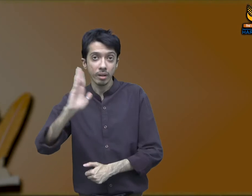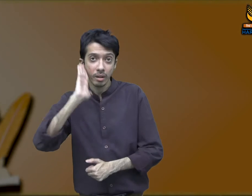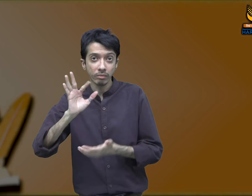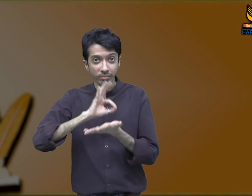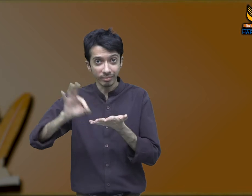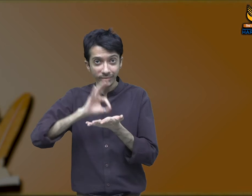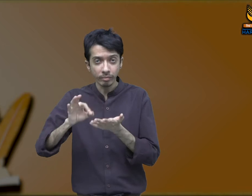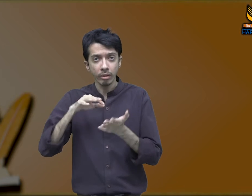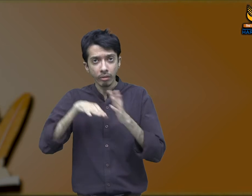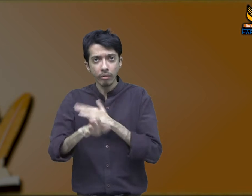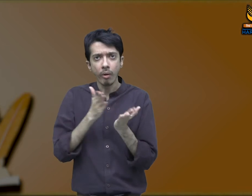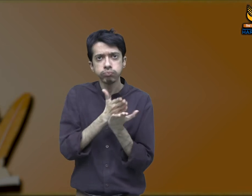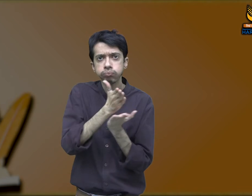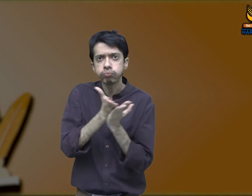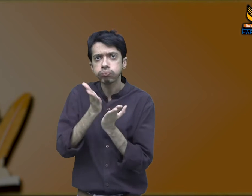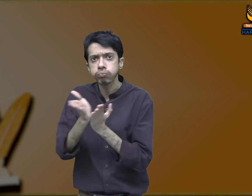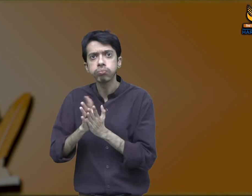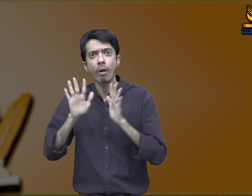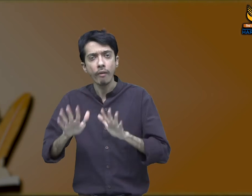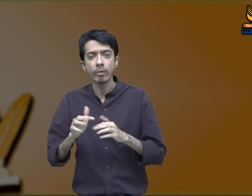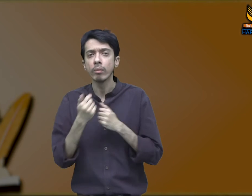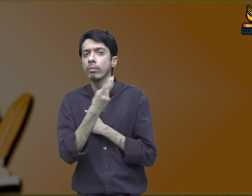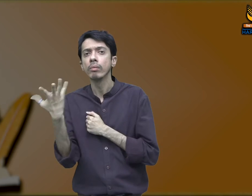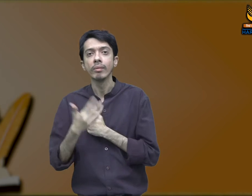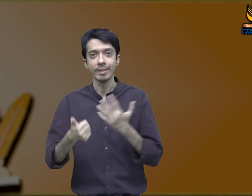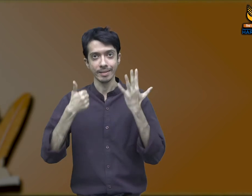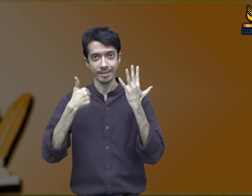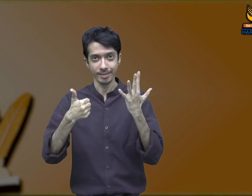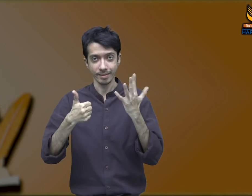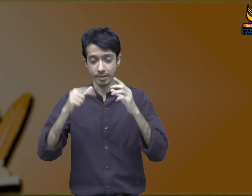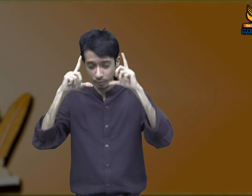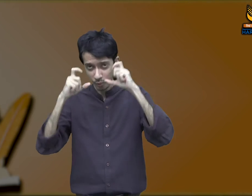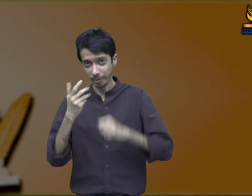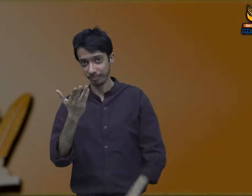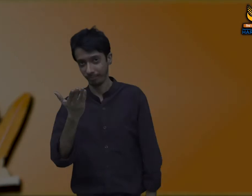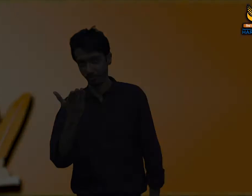There are six common types of poetry. Take a look in this picture.